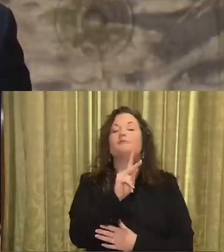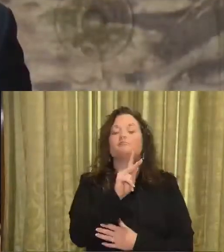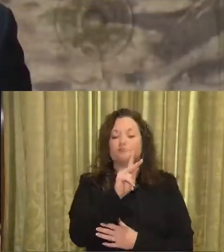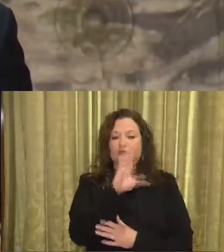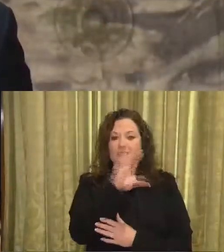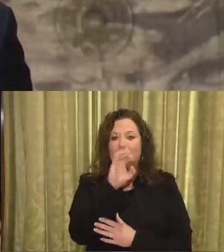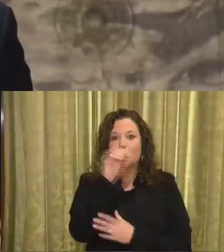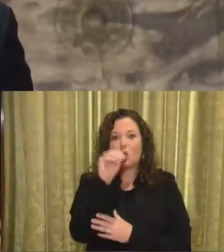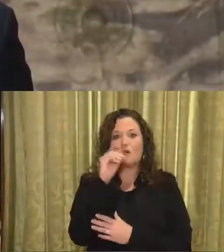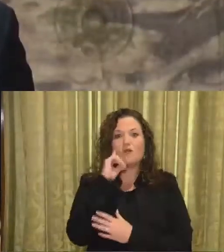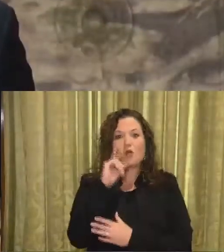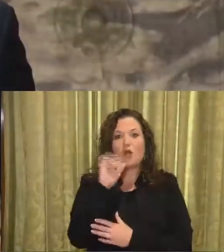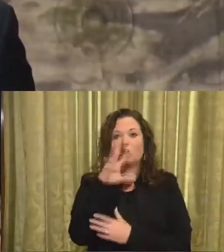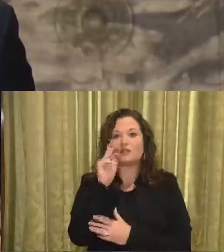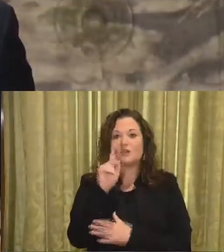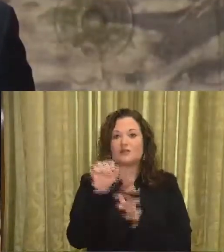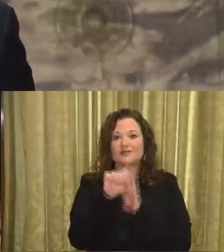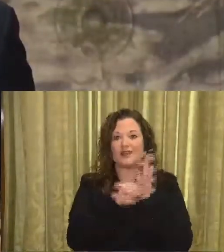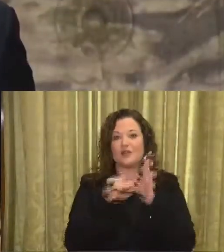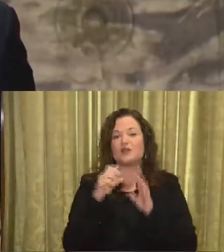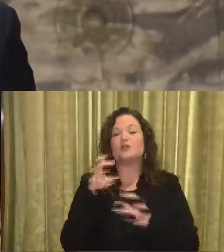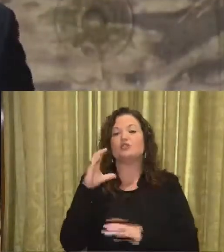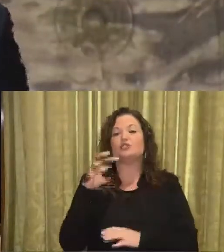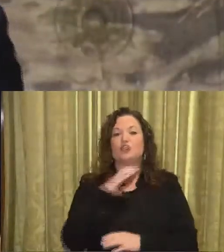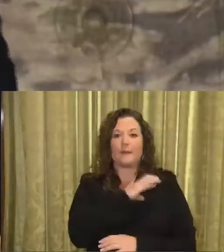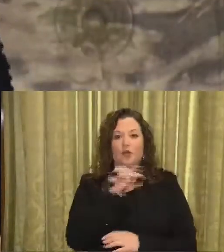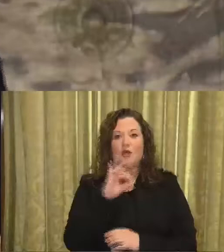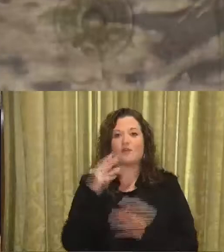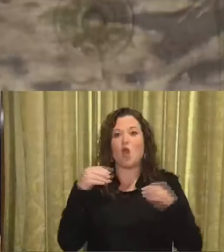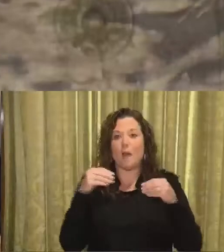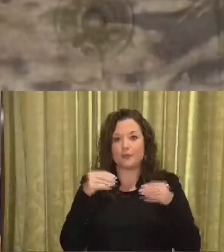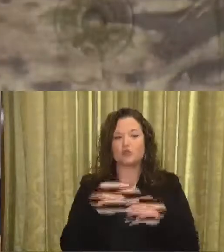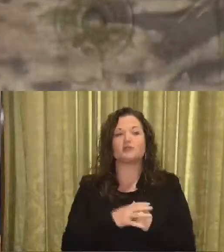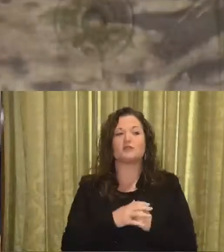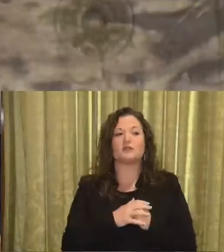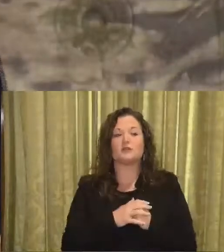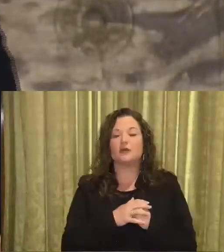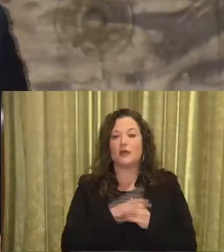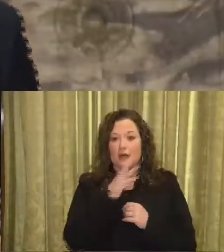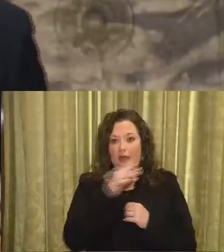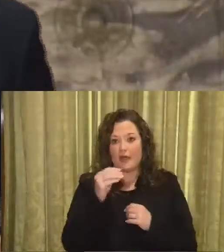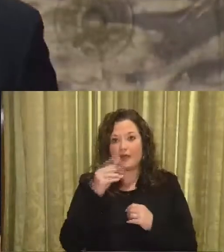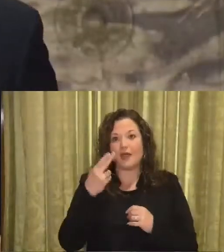of Commerce and Associated Industries and then Colonel Robert Atore as well